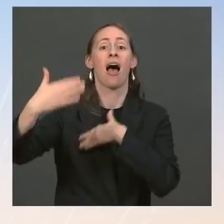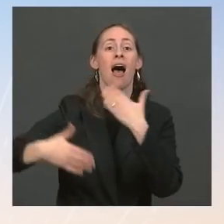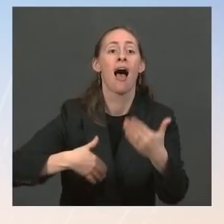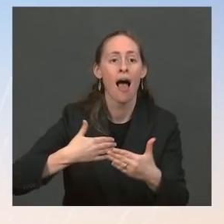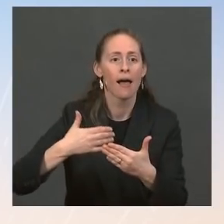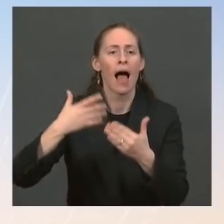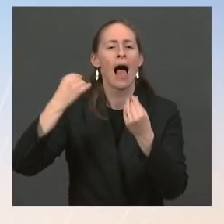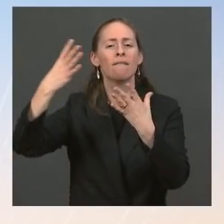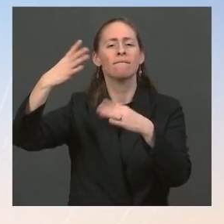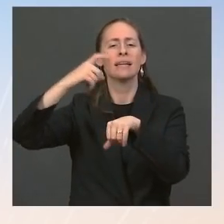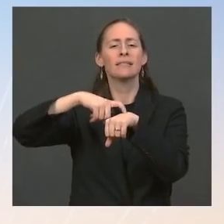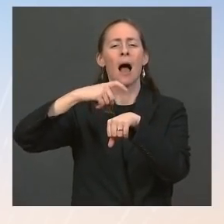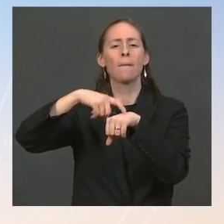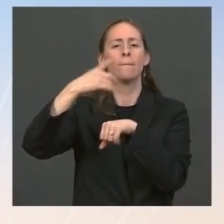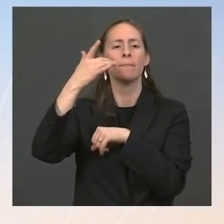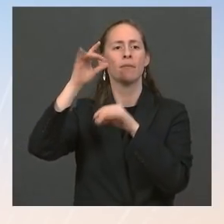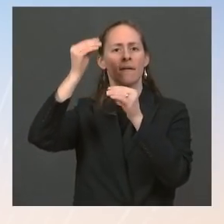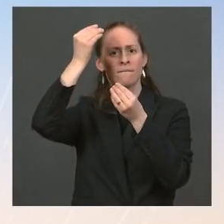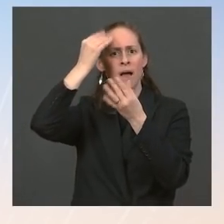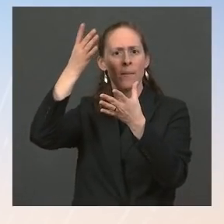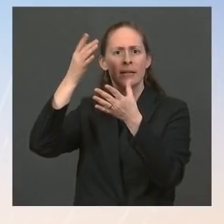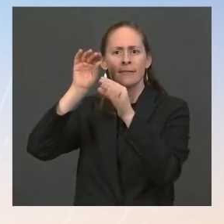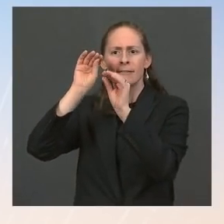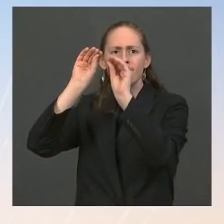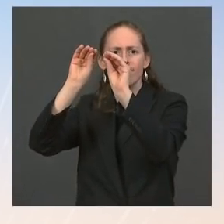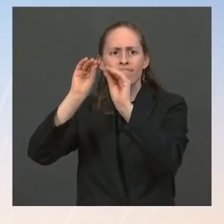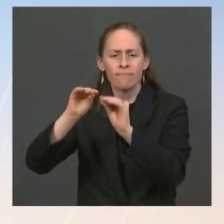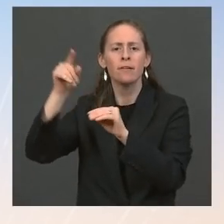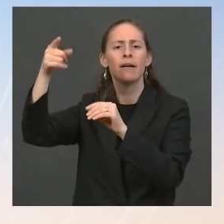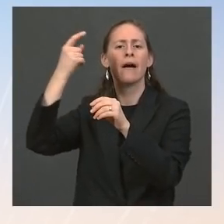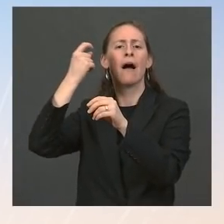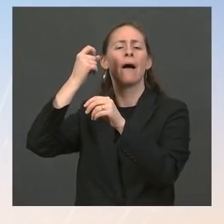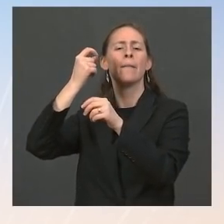for their vaccination status. And that's something that we're encouraging people and workers